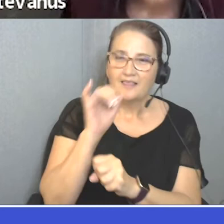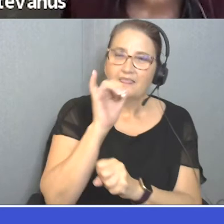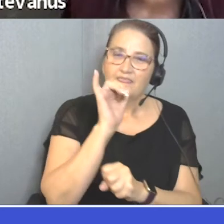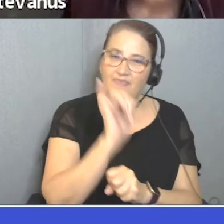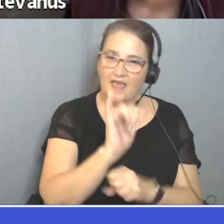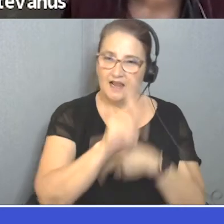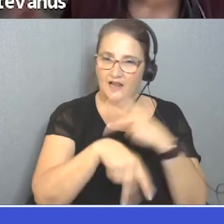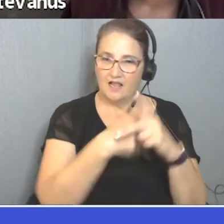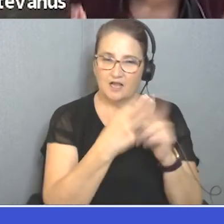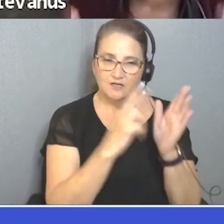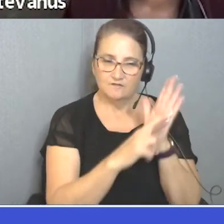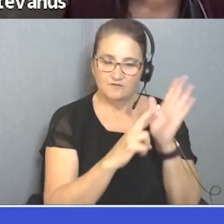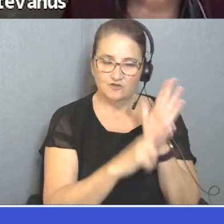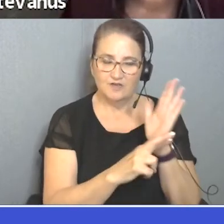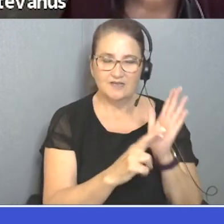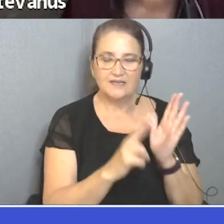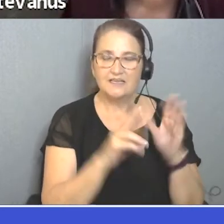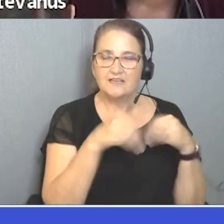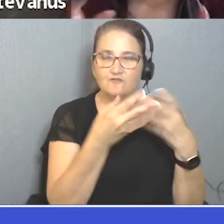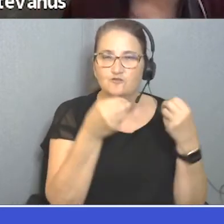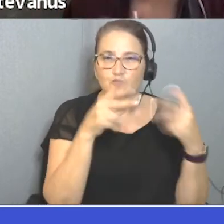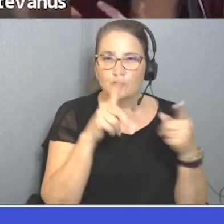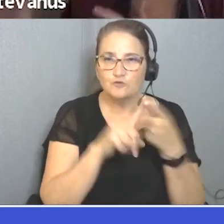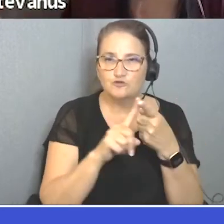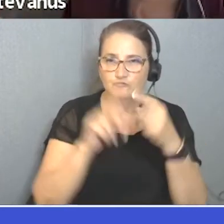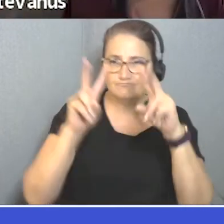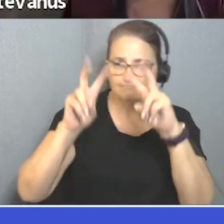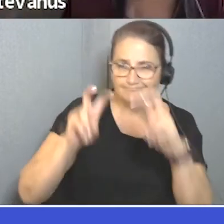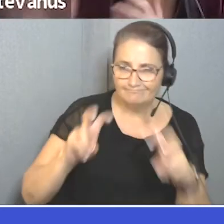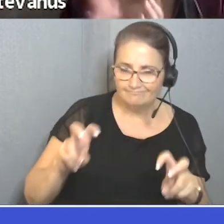formed between comper, counselor, et cetera again, analogous research